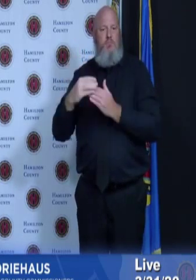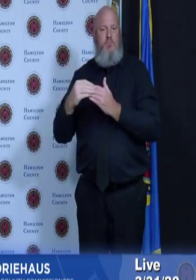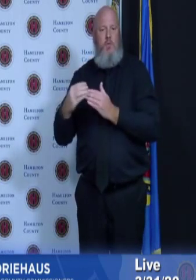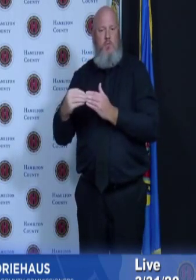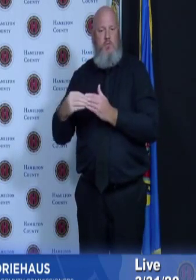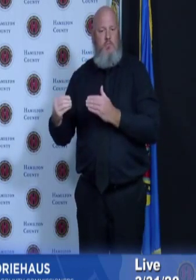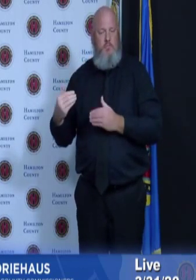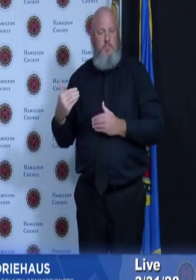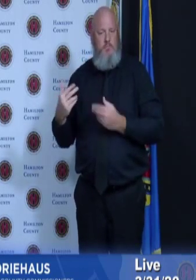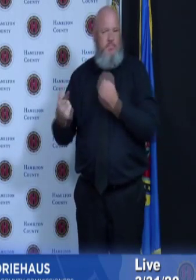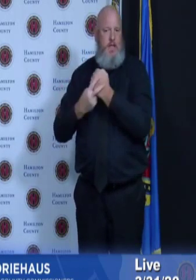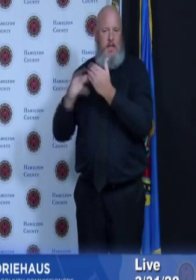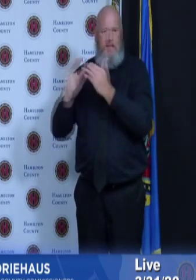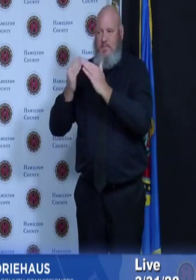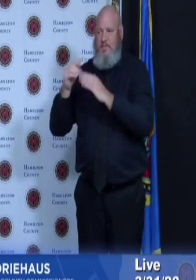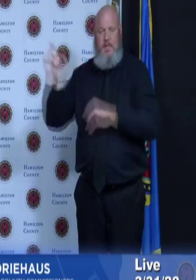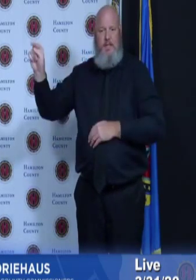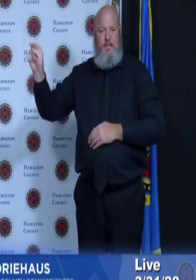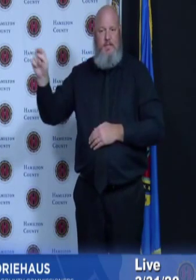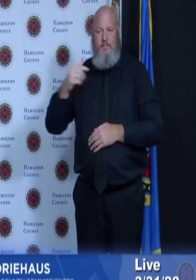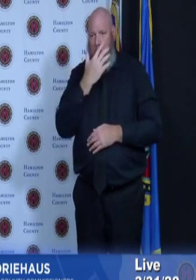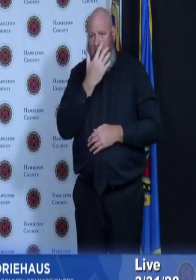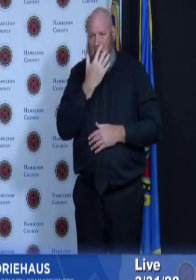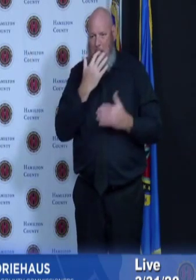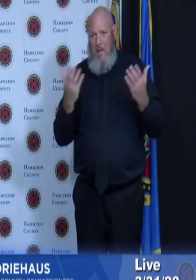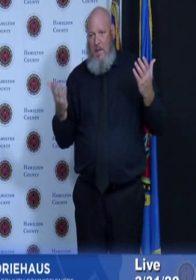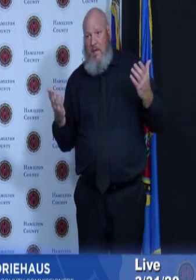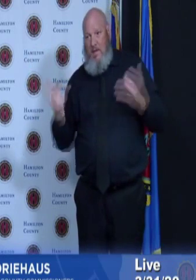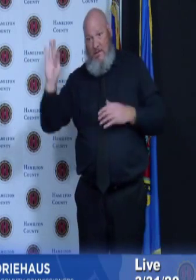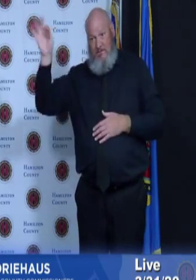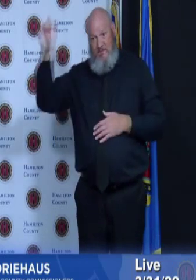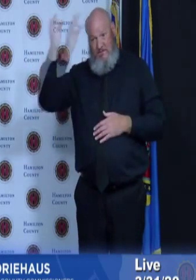of a more massive package to help cities and counties